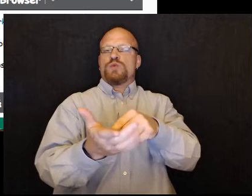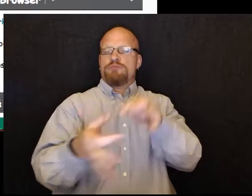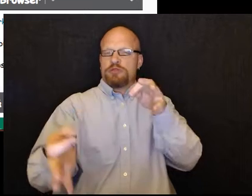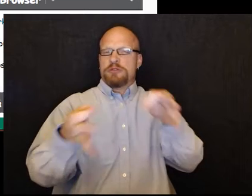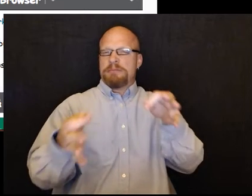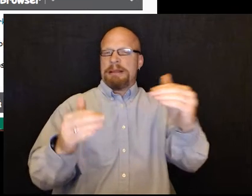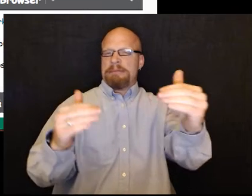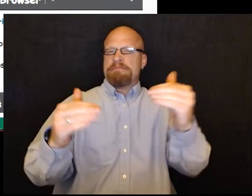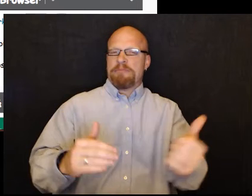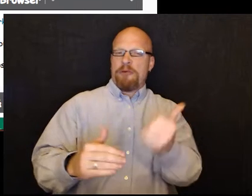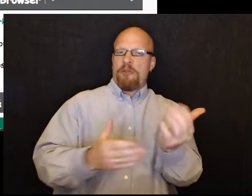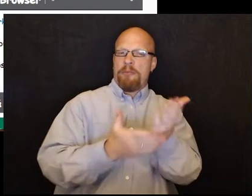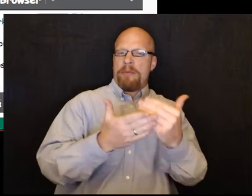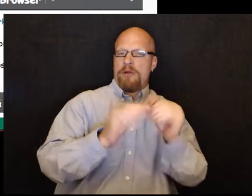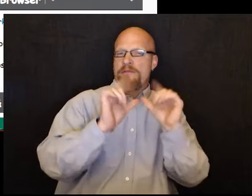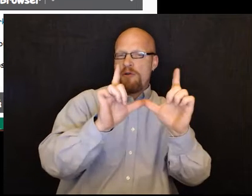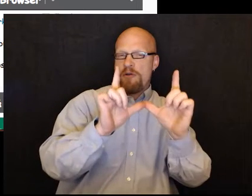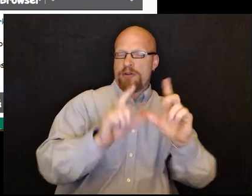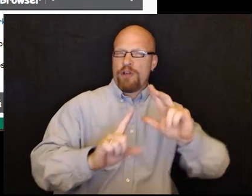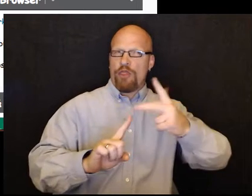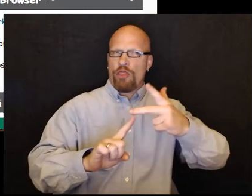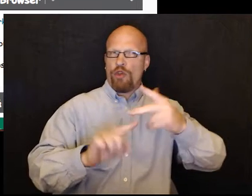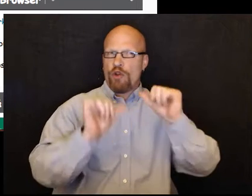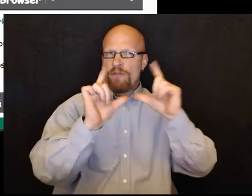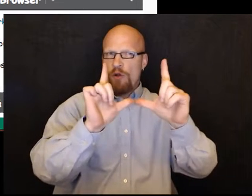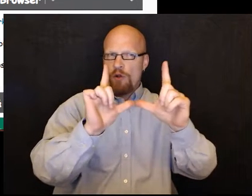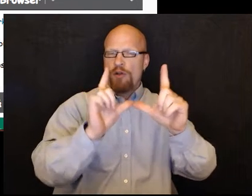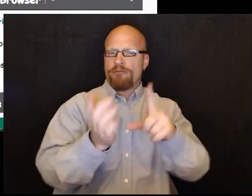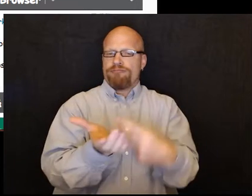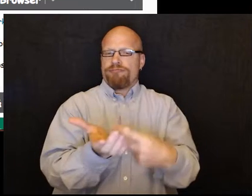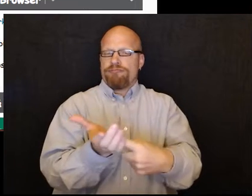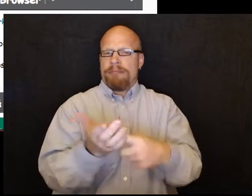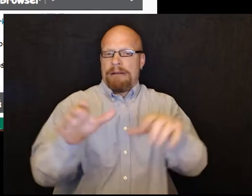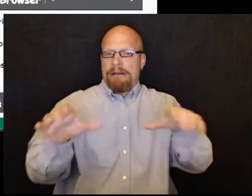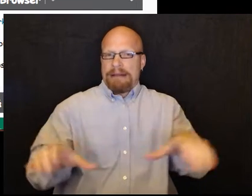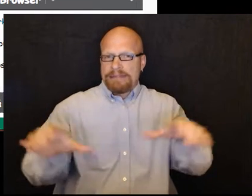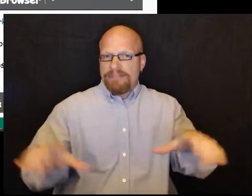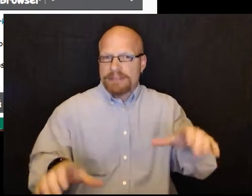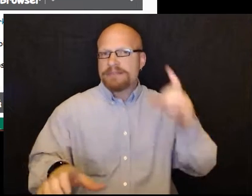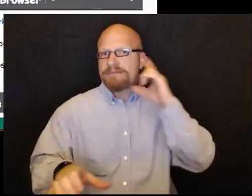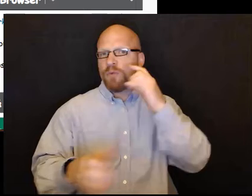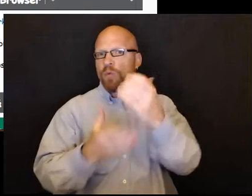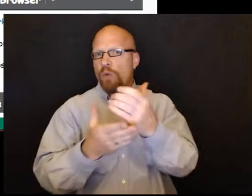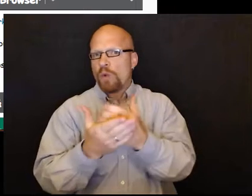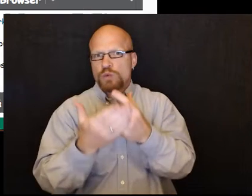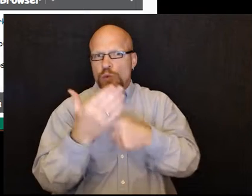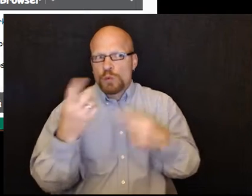homework ready and assigned for you... I think i'm gonna explain that in the third video